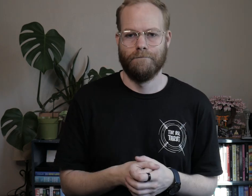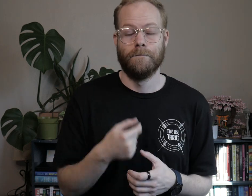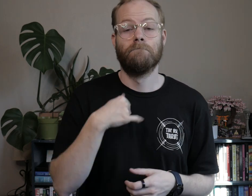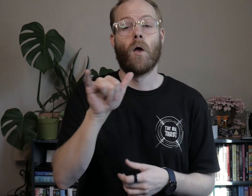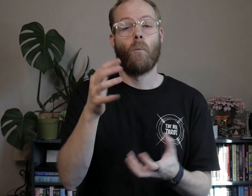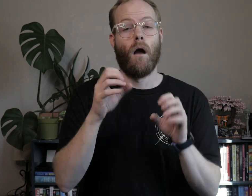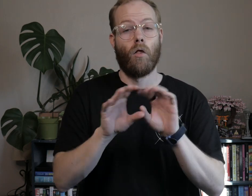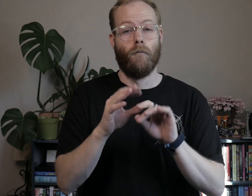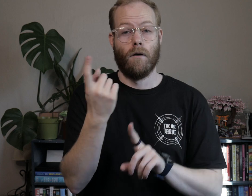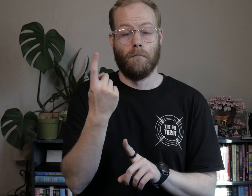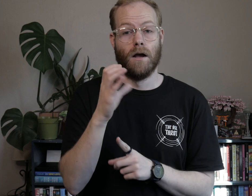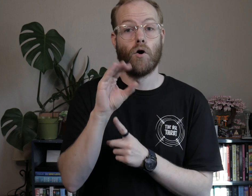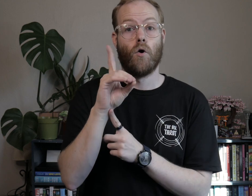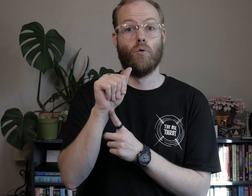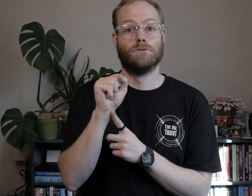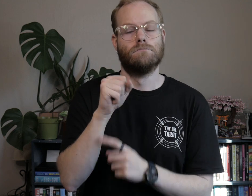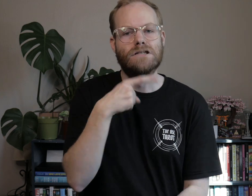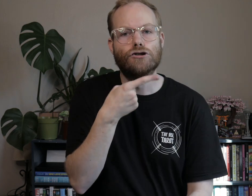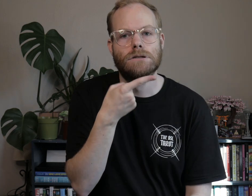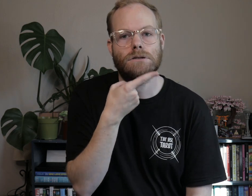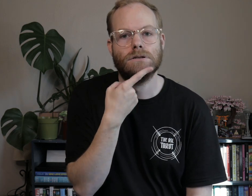I also want to clarify something, CODAs are hearing.